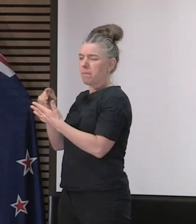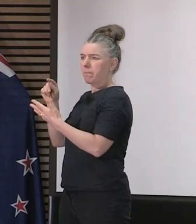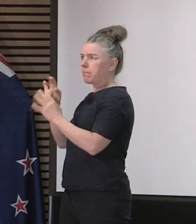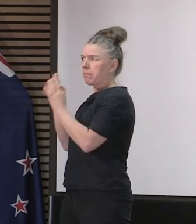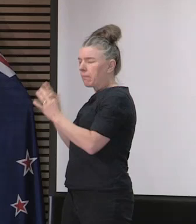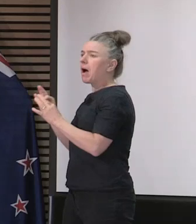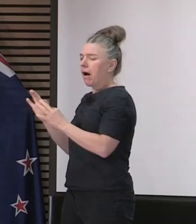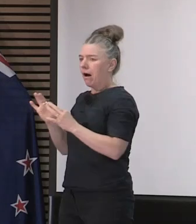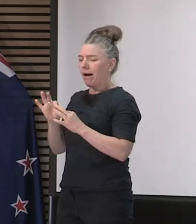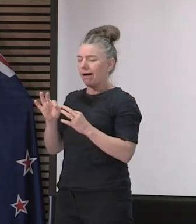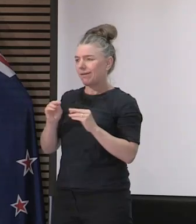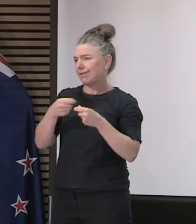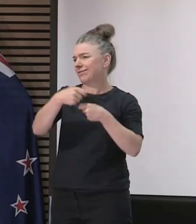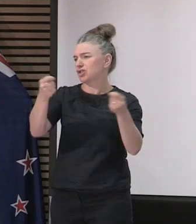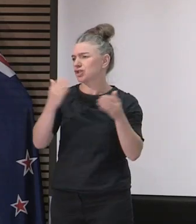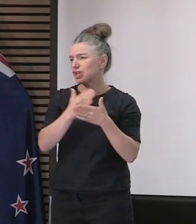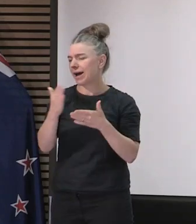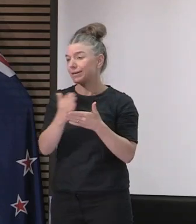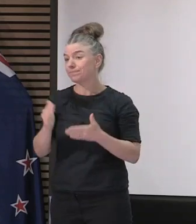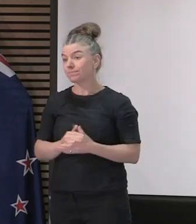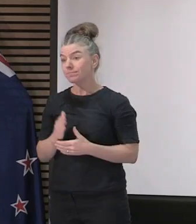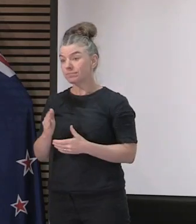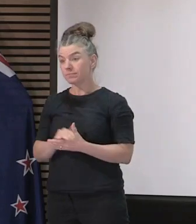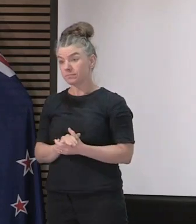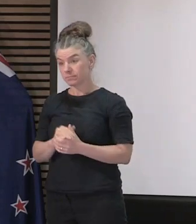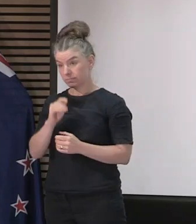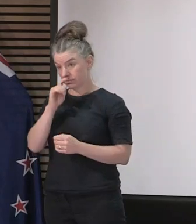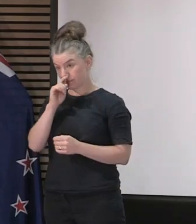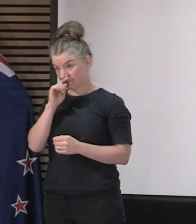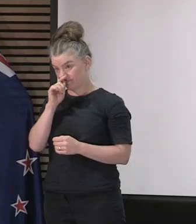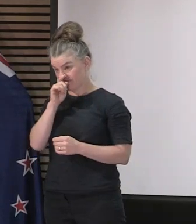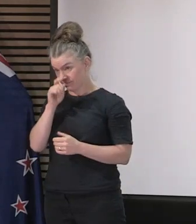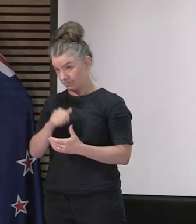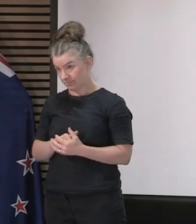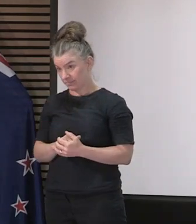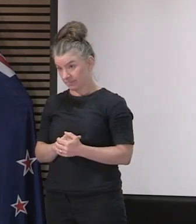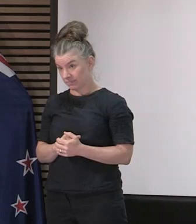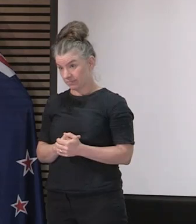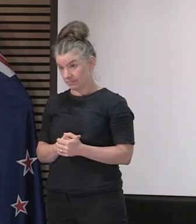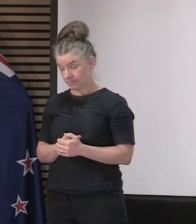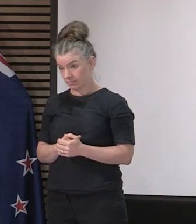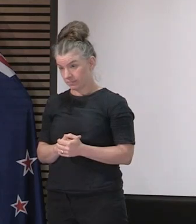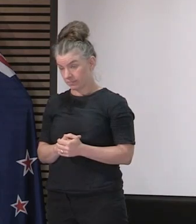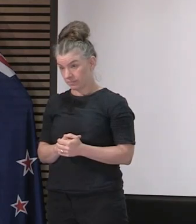constantly reviewed and updated guidance. >> Looking at what the rules will be at